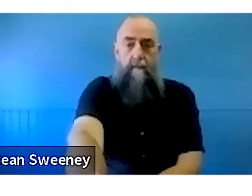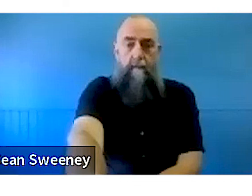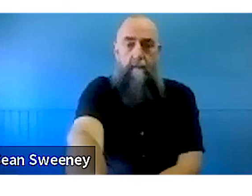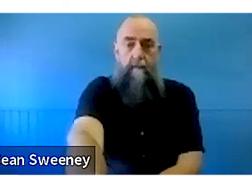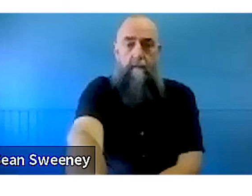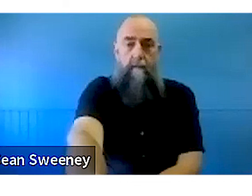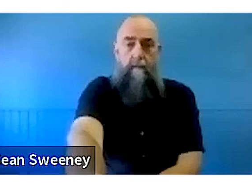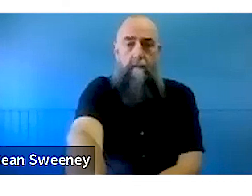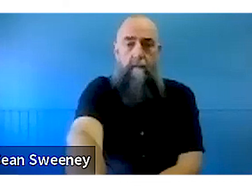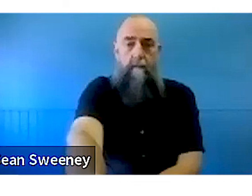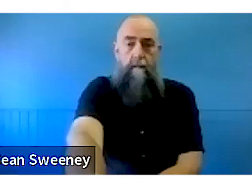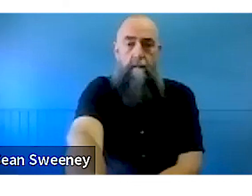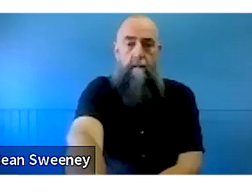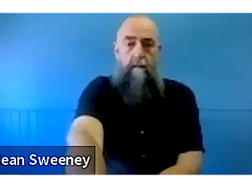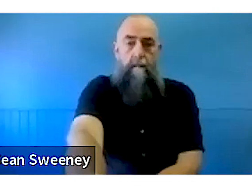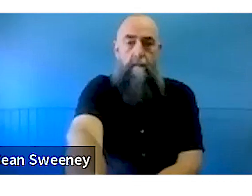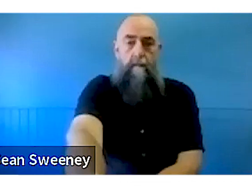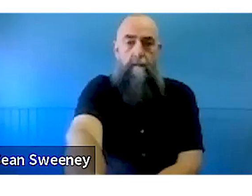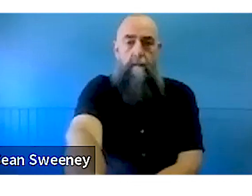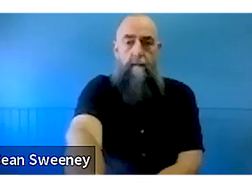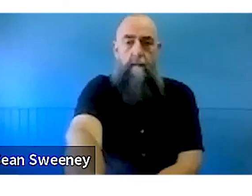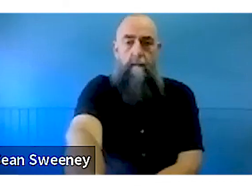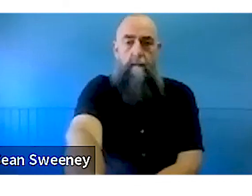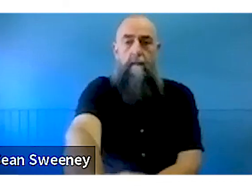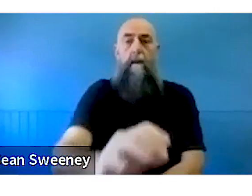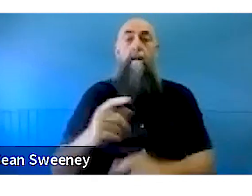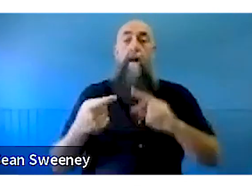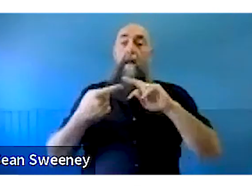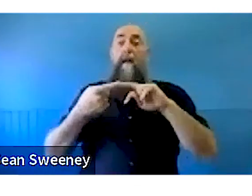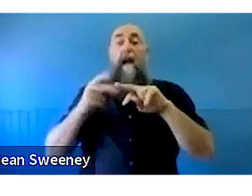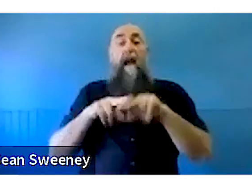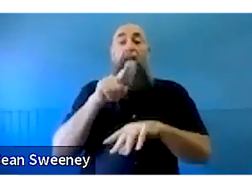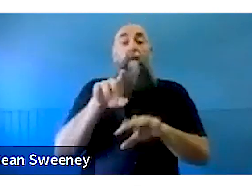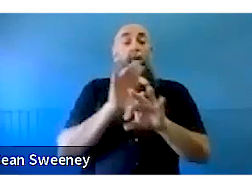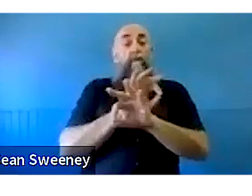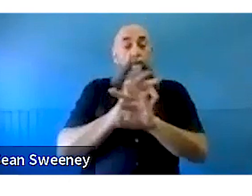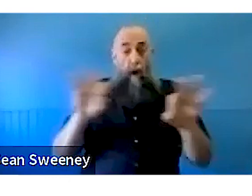Because it needs to be an important part of what you do.